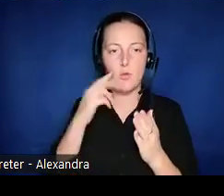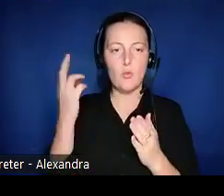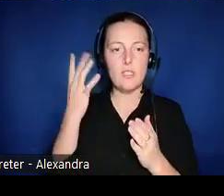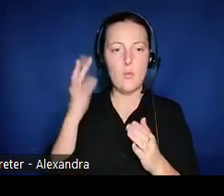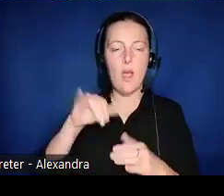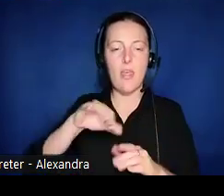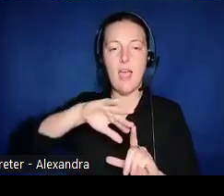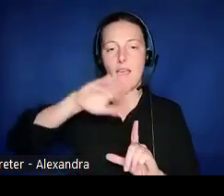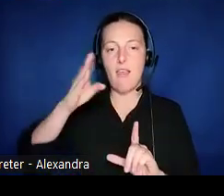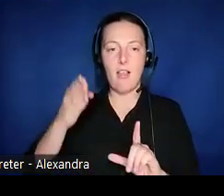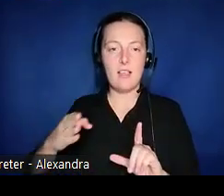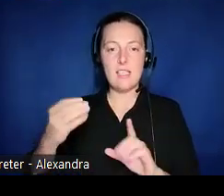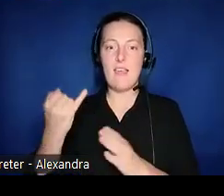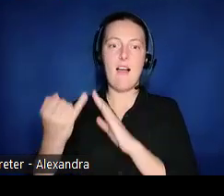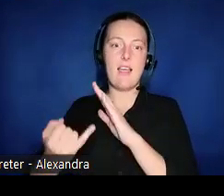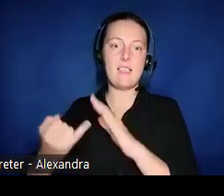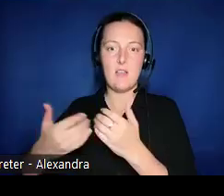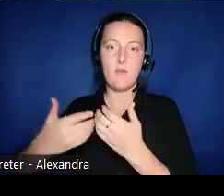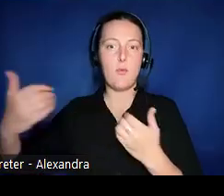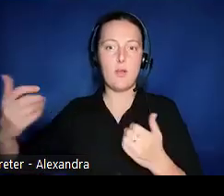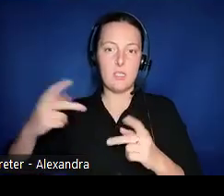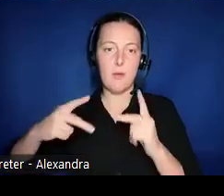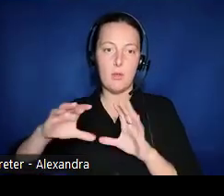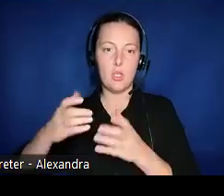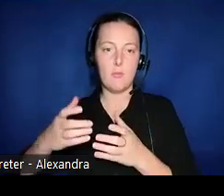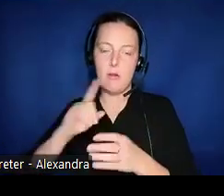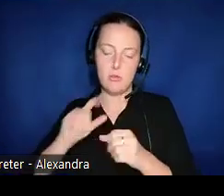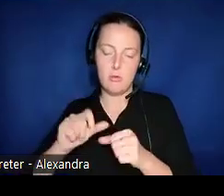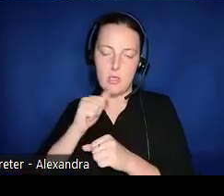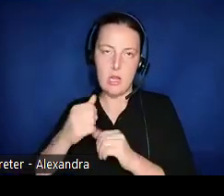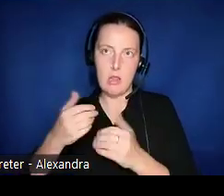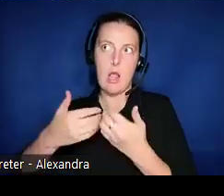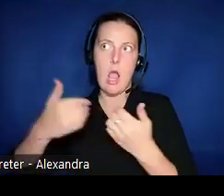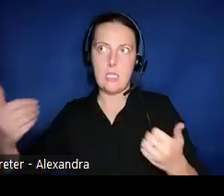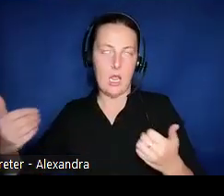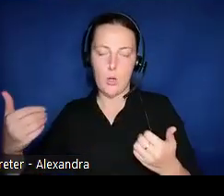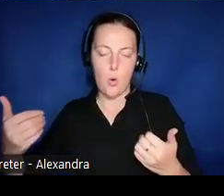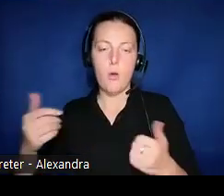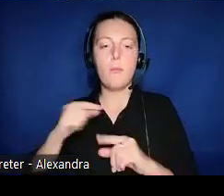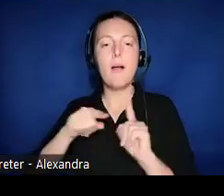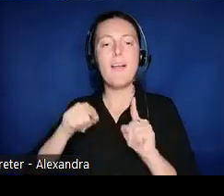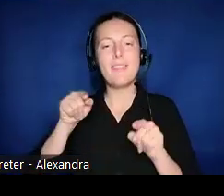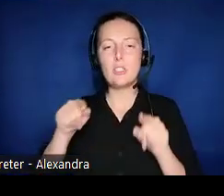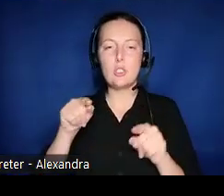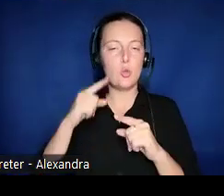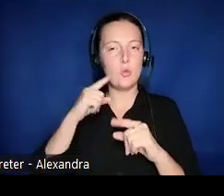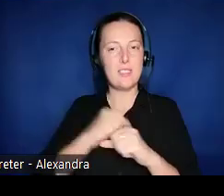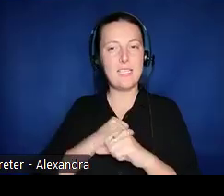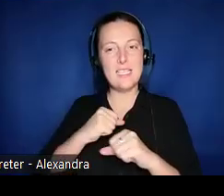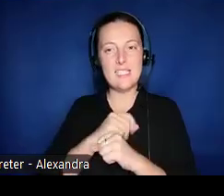um these statistical tools stop working in the same way and so I I think it is a prevalent issue